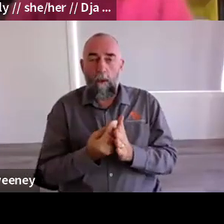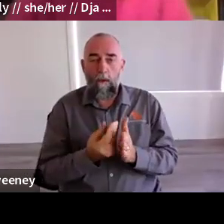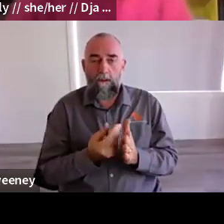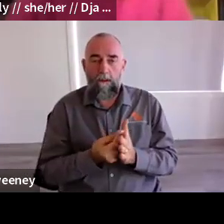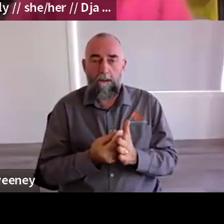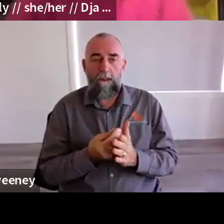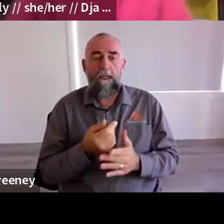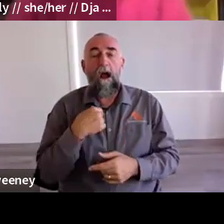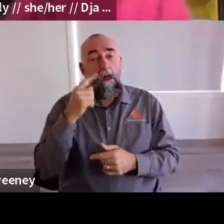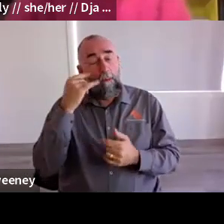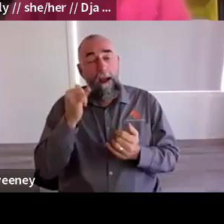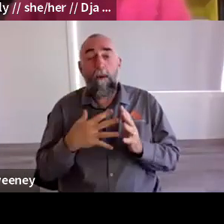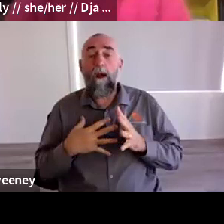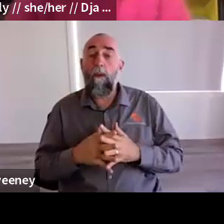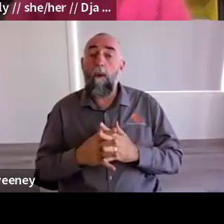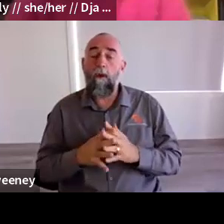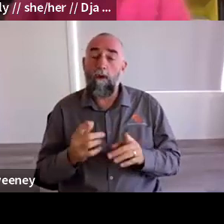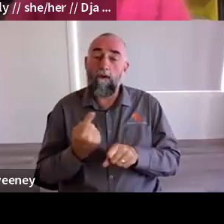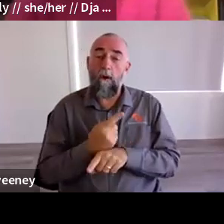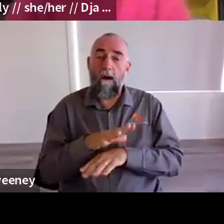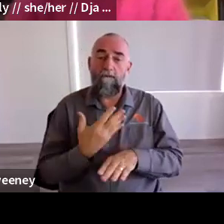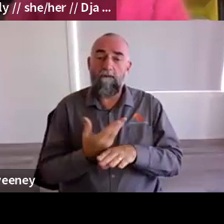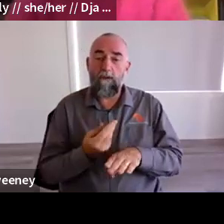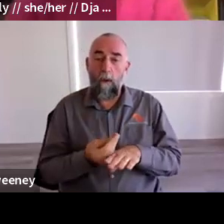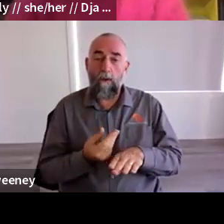There's lots - there's a few questions coming through